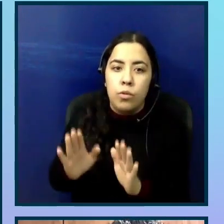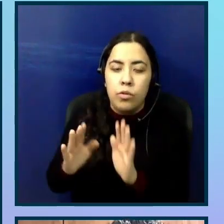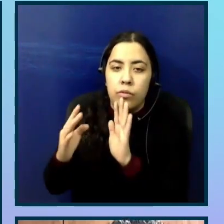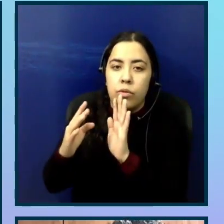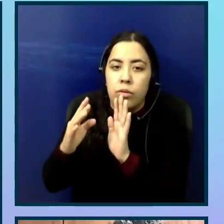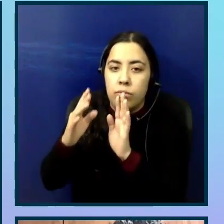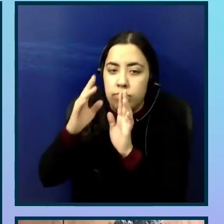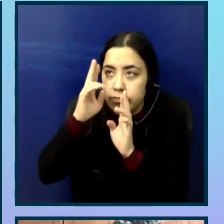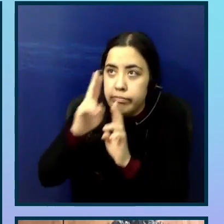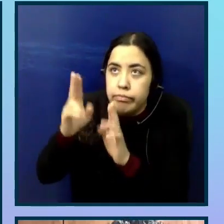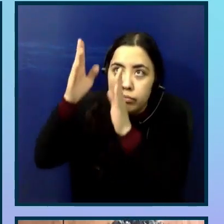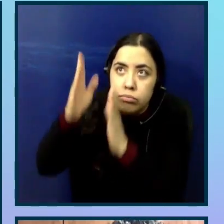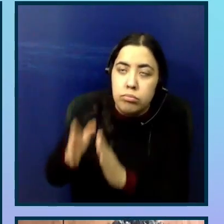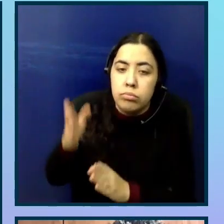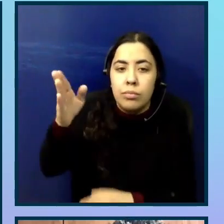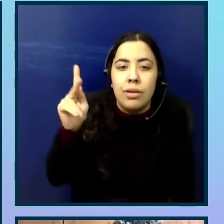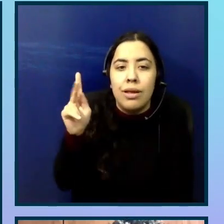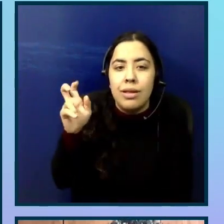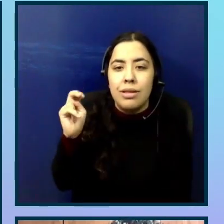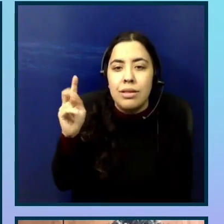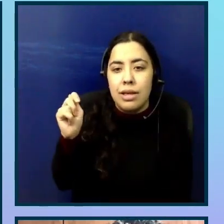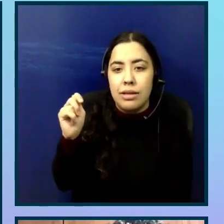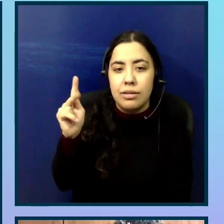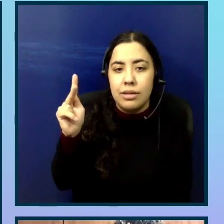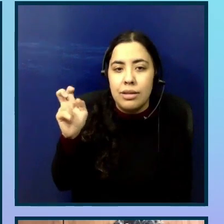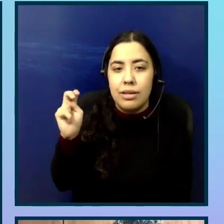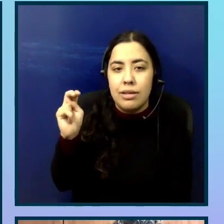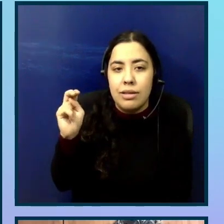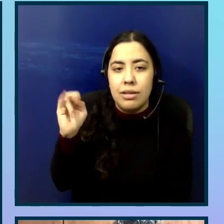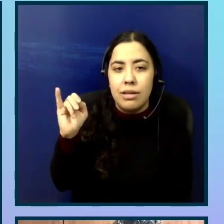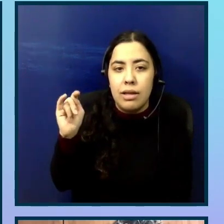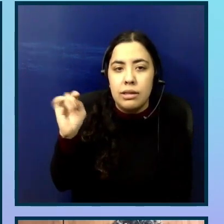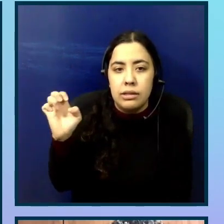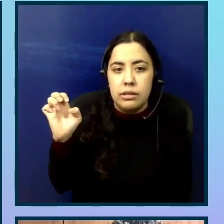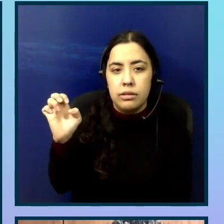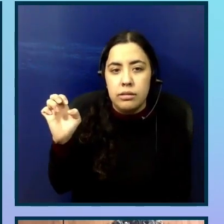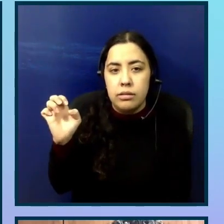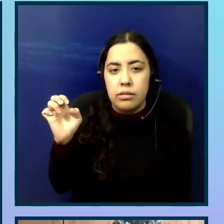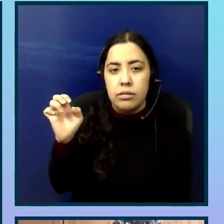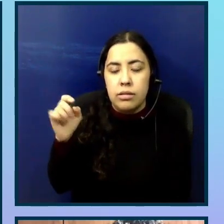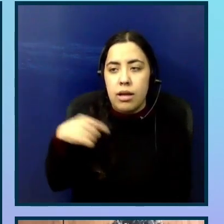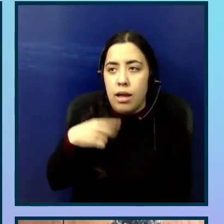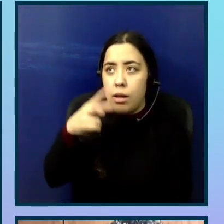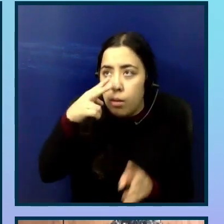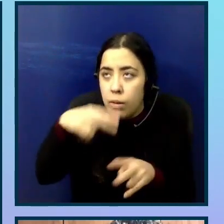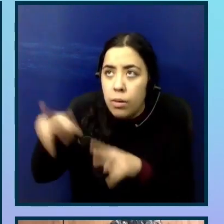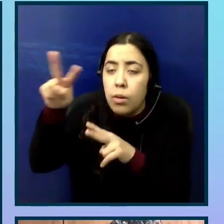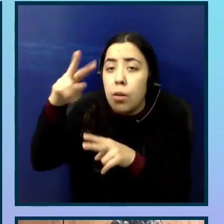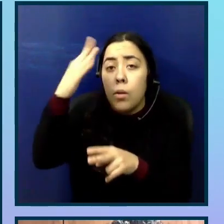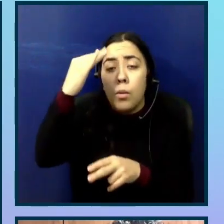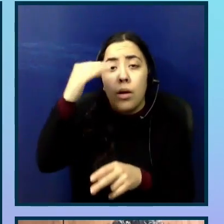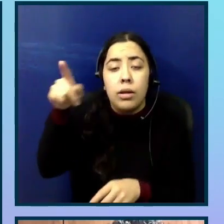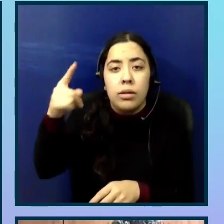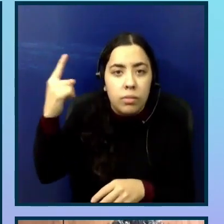And the reason why he was such a big role model to me was due to him always thinking about